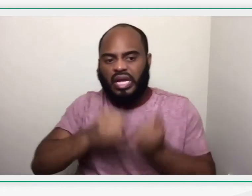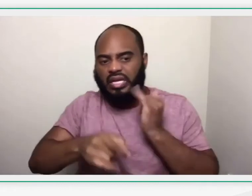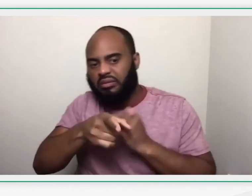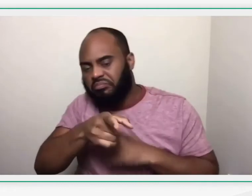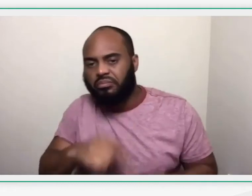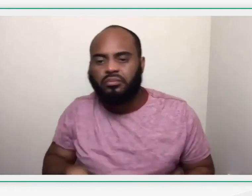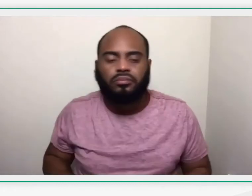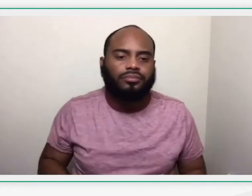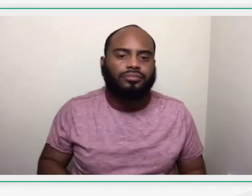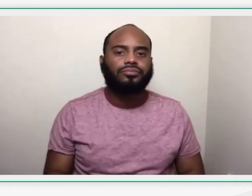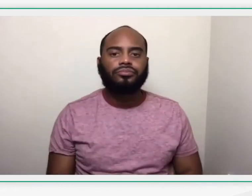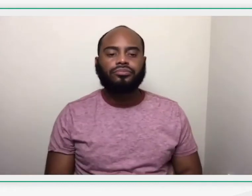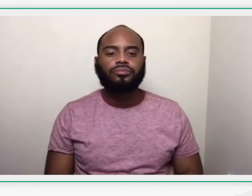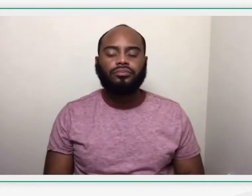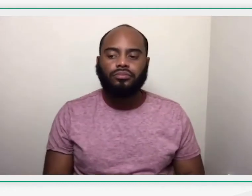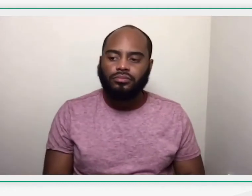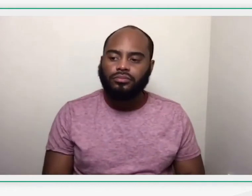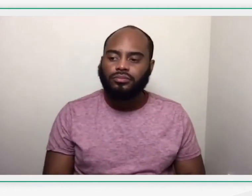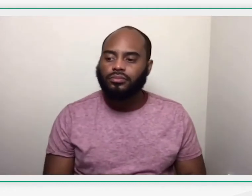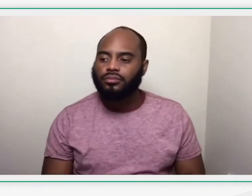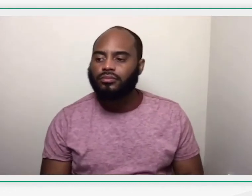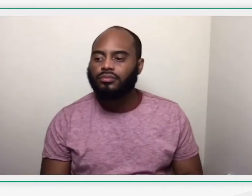Emergency personal loans, you see there,